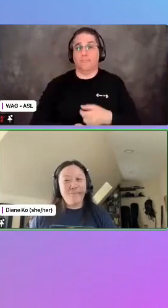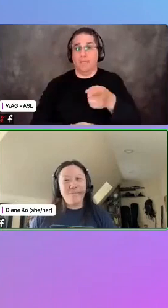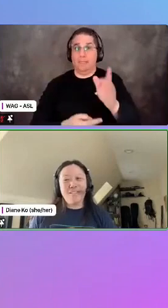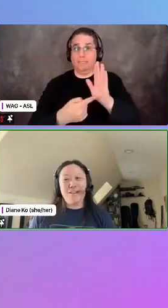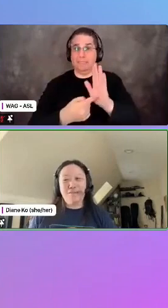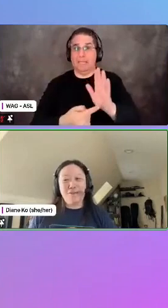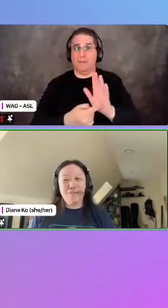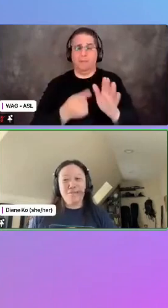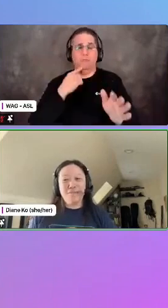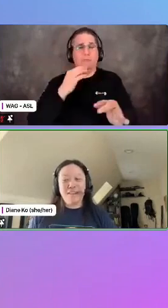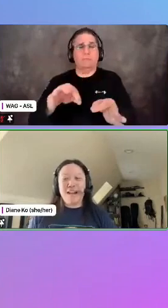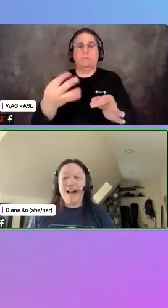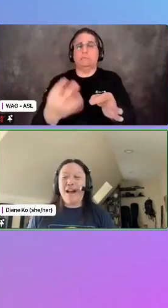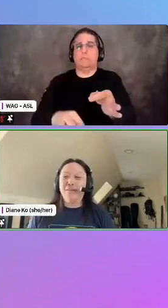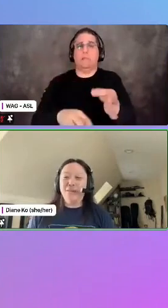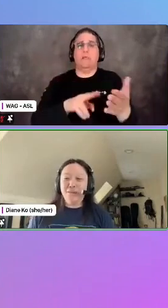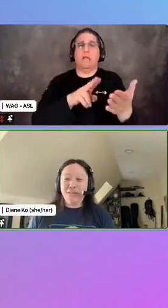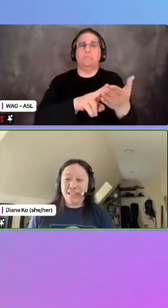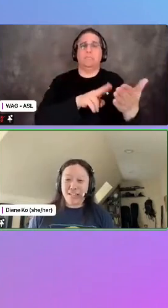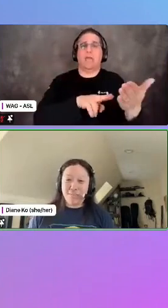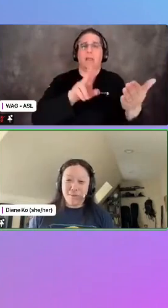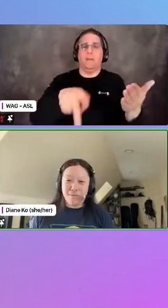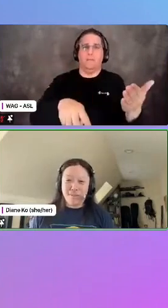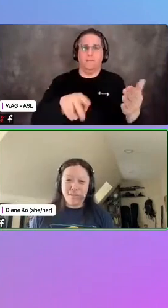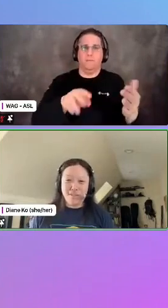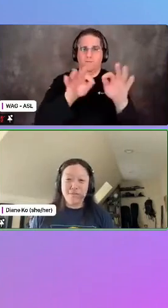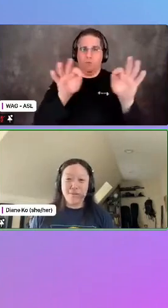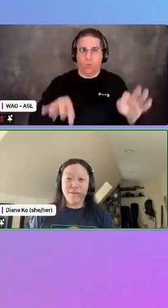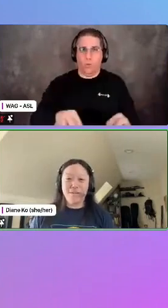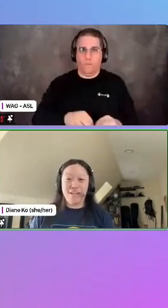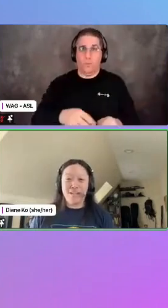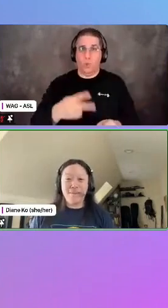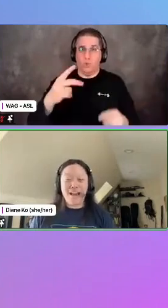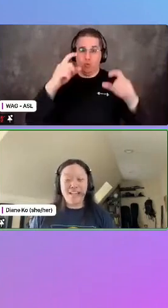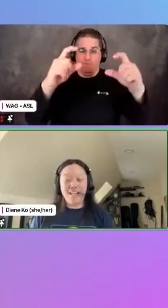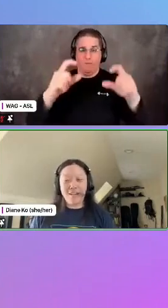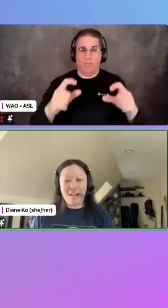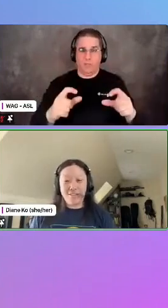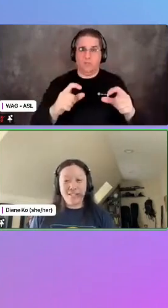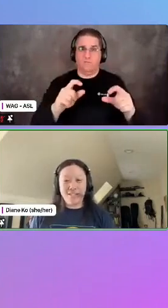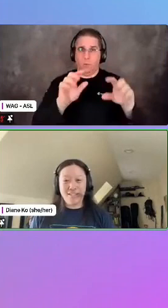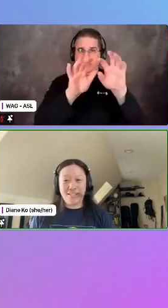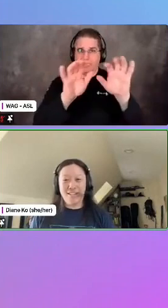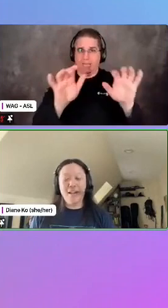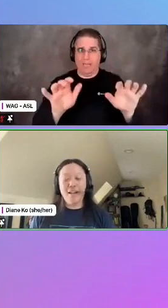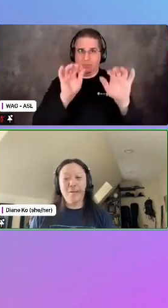fur on his front paws, and he is pictured here lying down with his little paws paws sticking out.